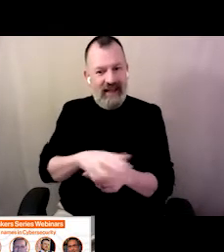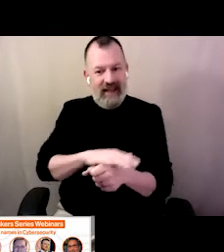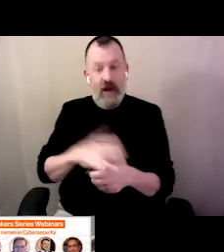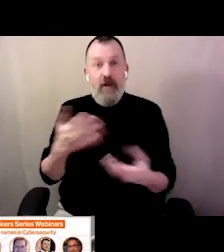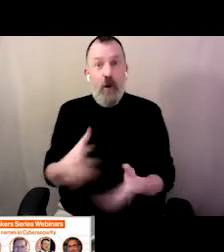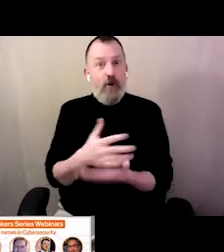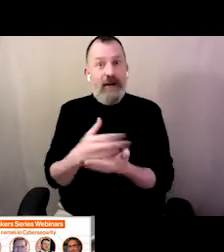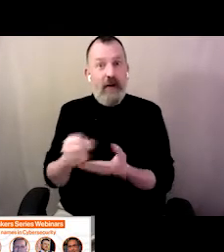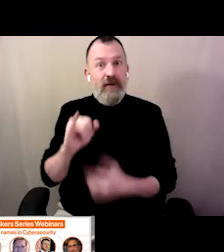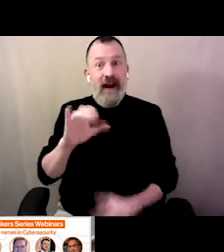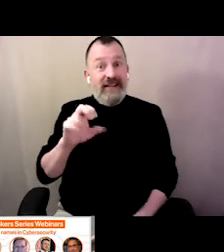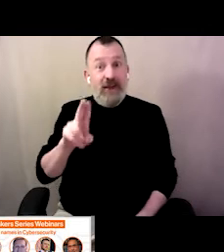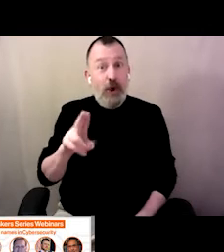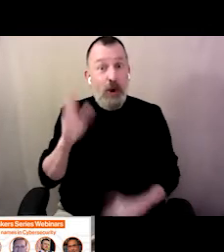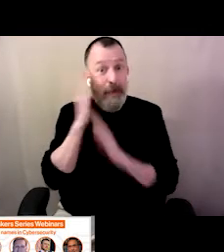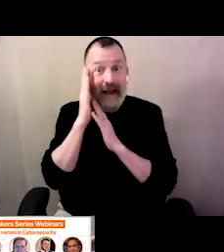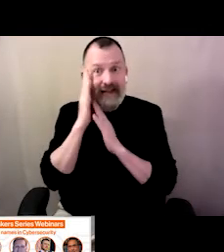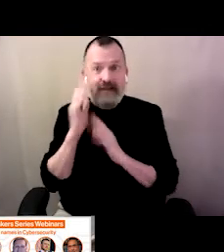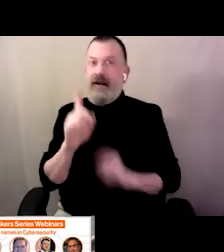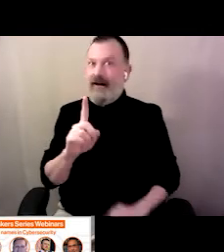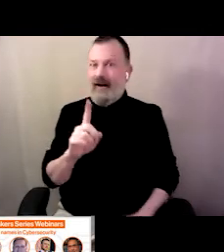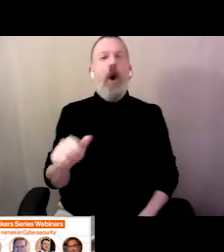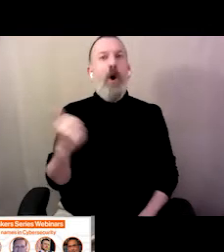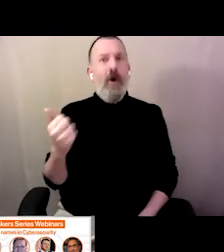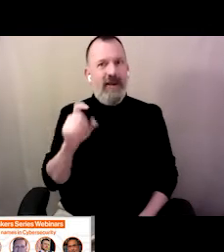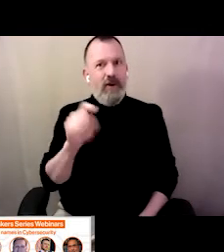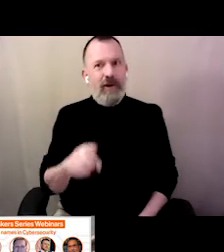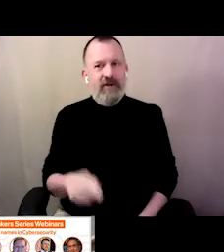CalebBarlow: You know, and now here's the other question like, what's the adversarial intent here,